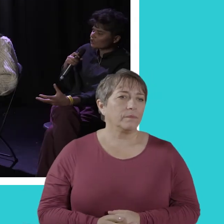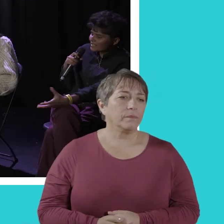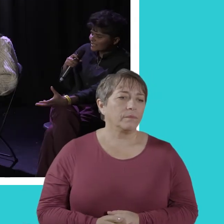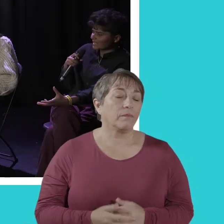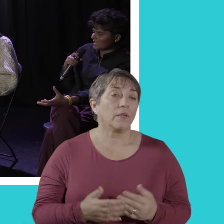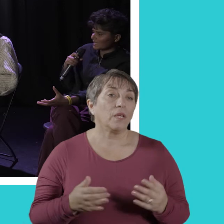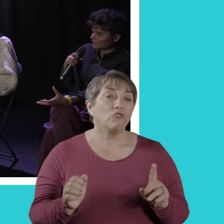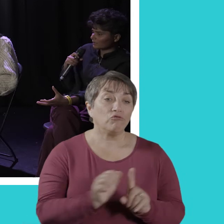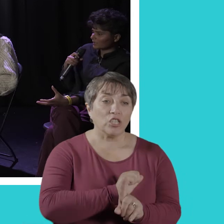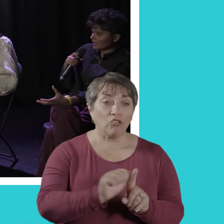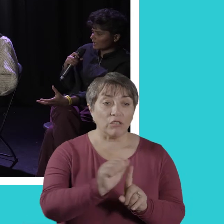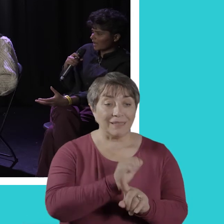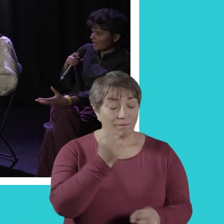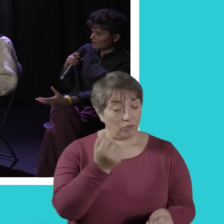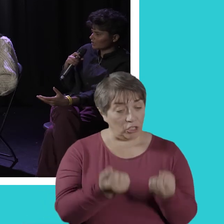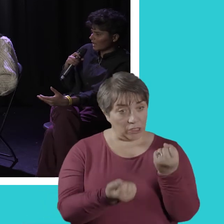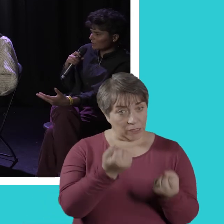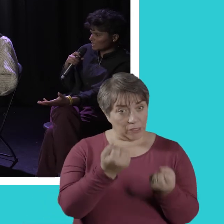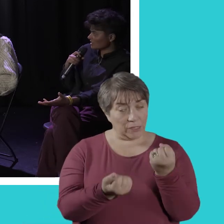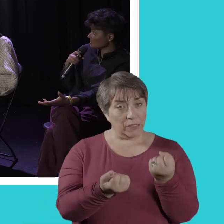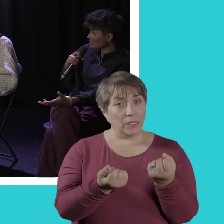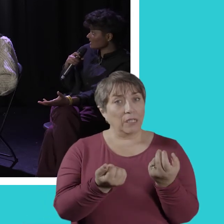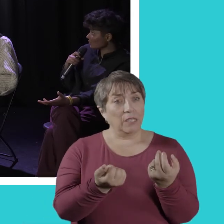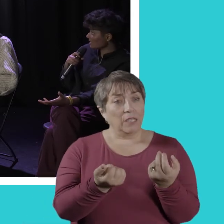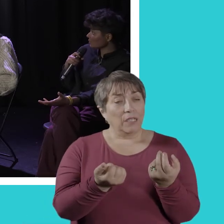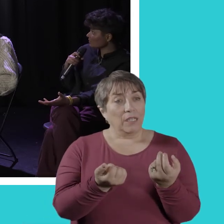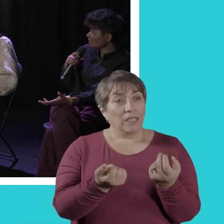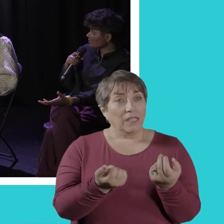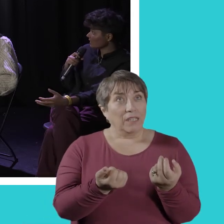increasingly clear that you know abolitionism is the place that we need to move towards and